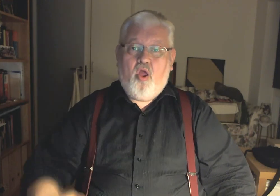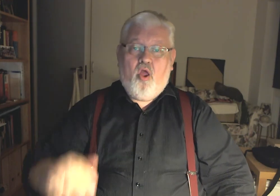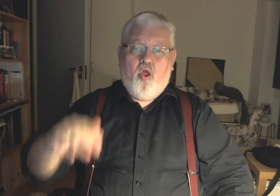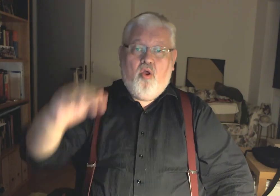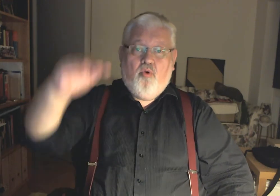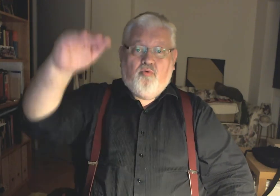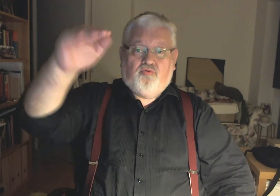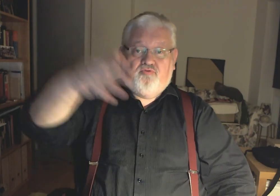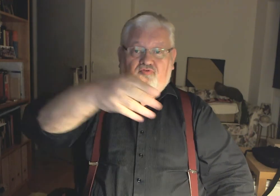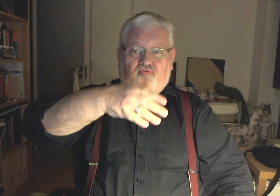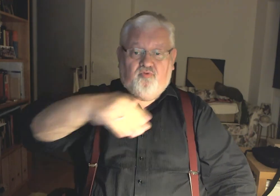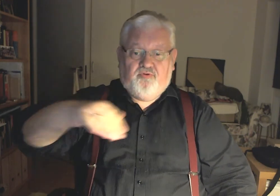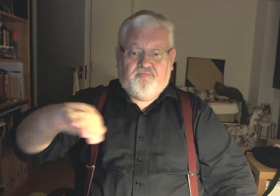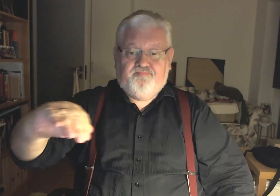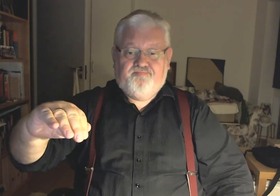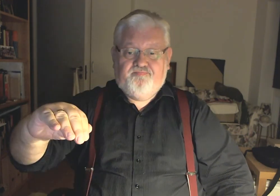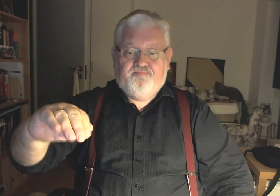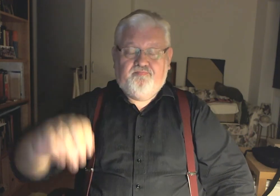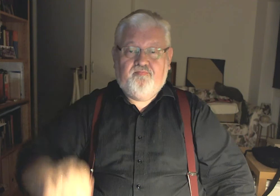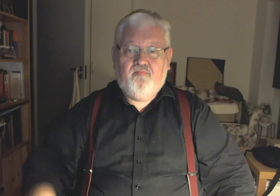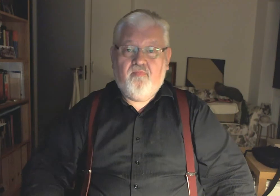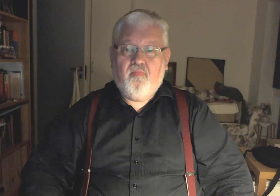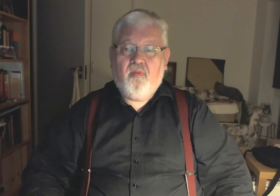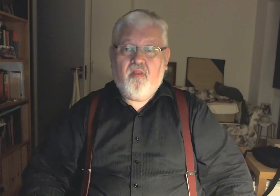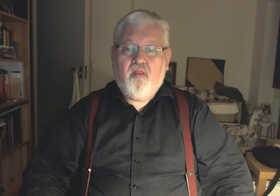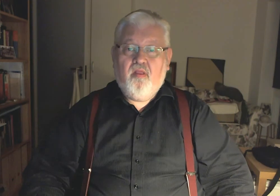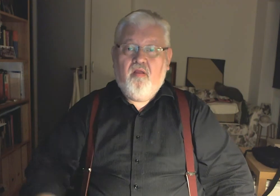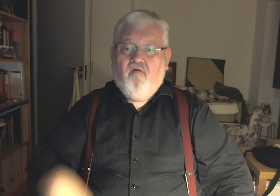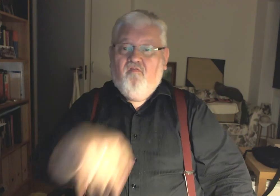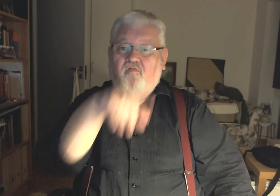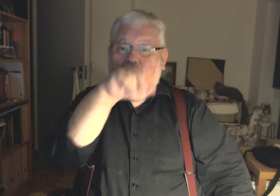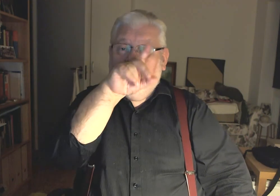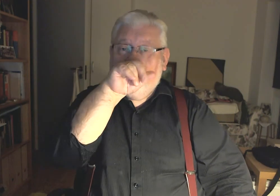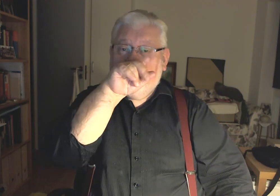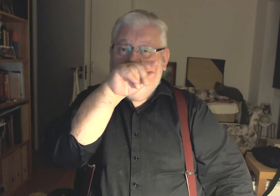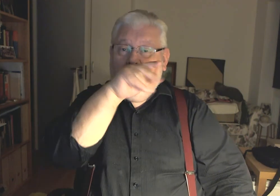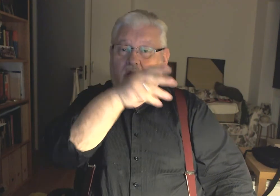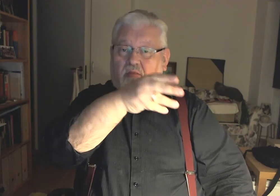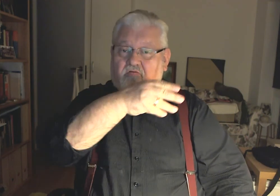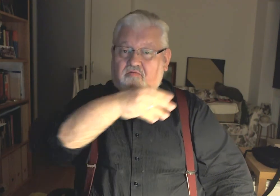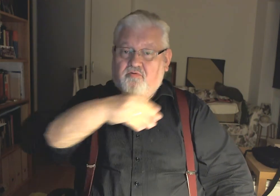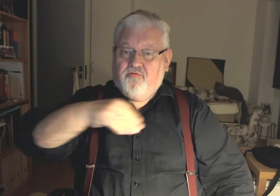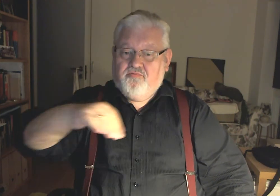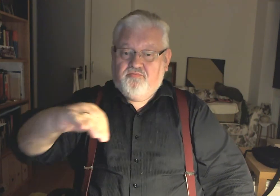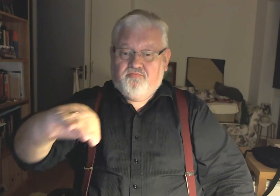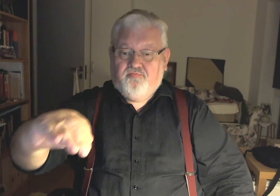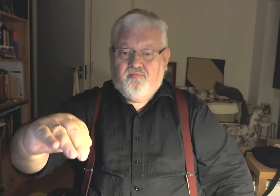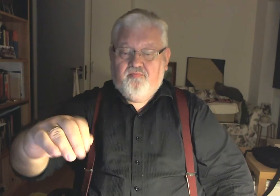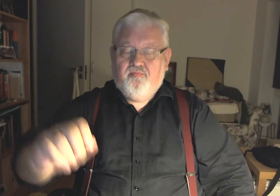Hoyvík Fuglafjørður